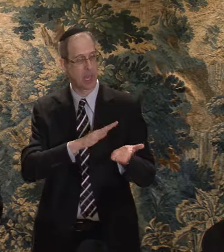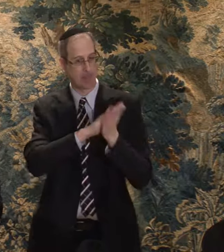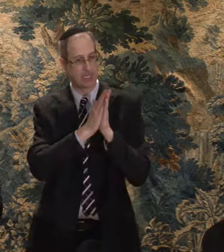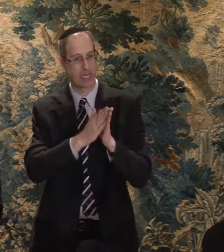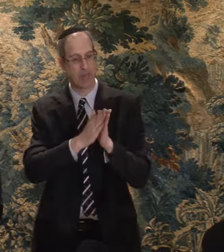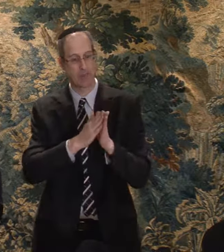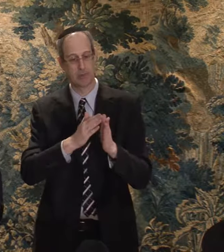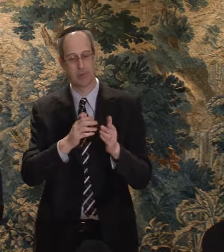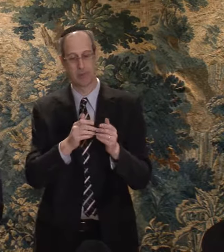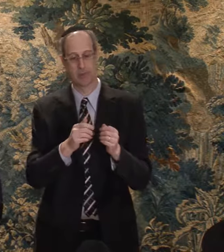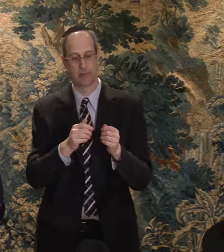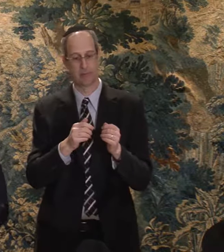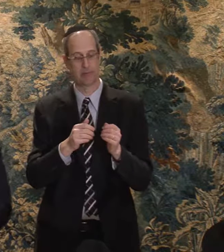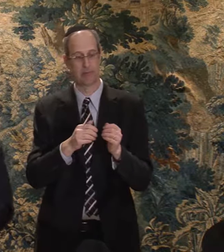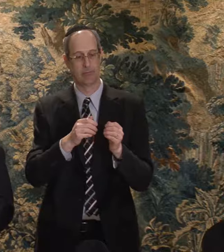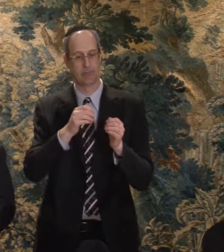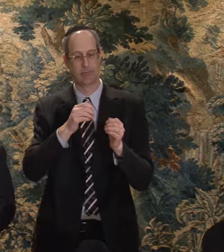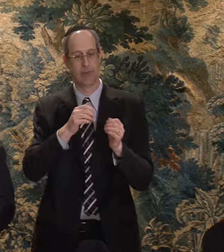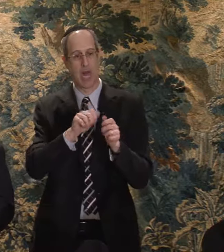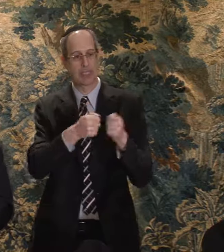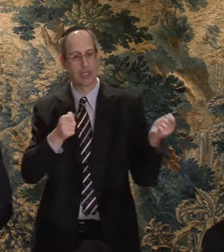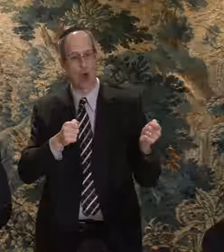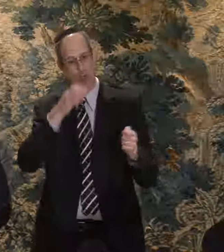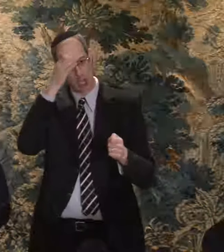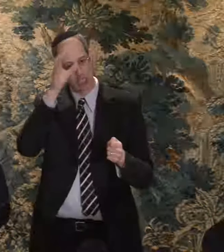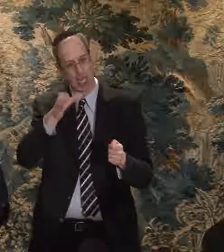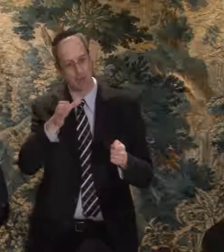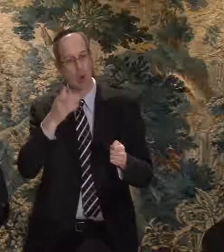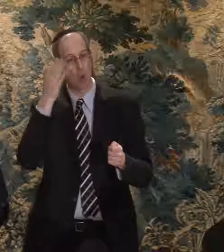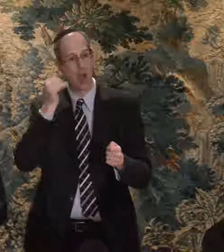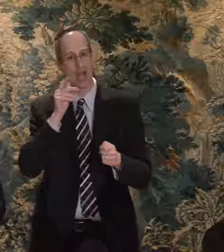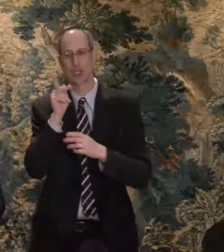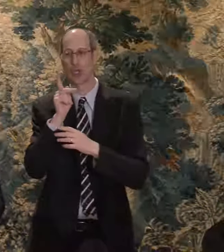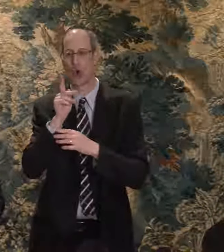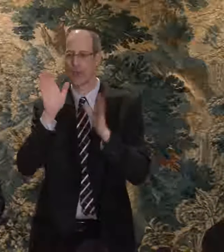Holcomb you know why because the cocoons always focus on what they can accomplish